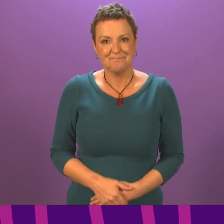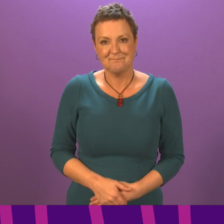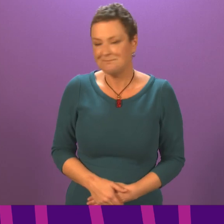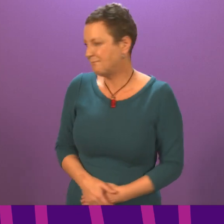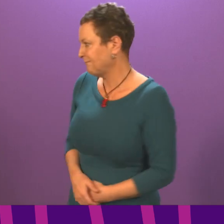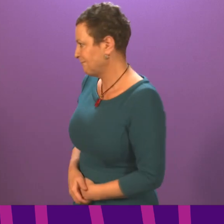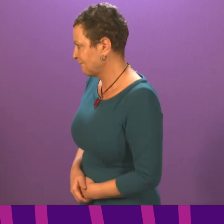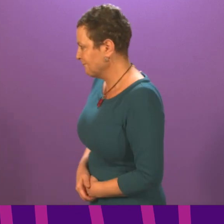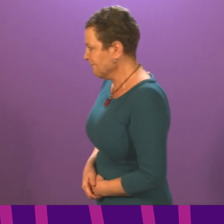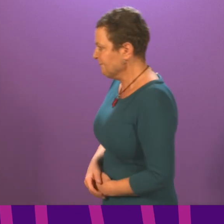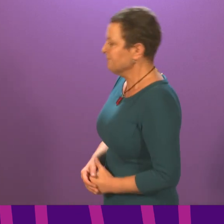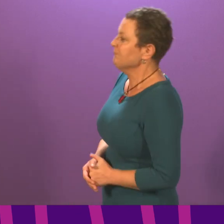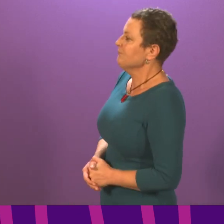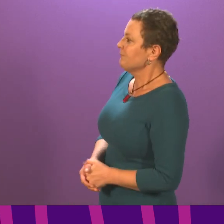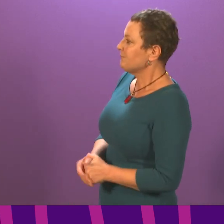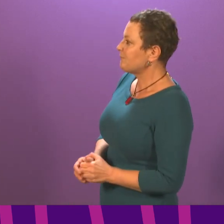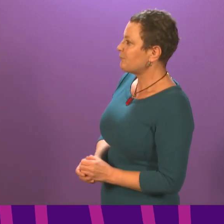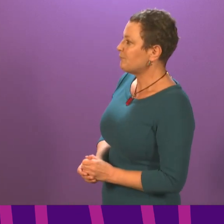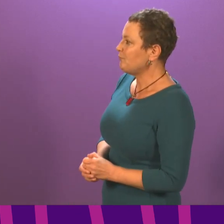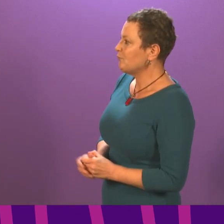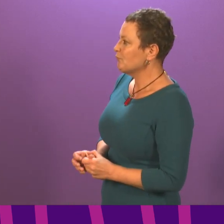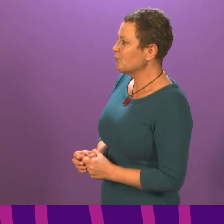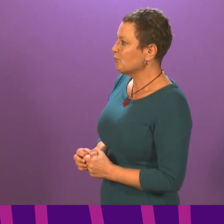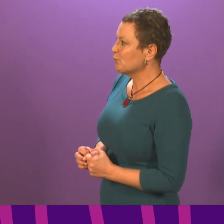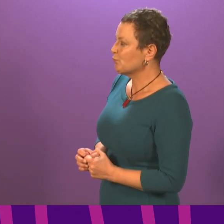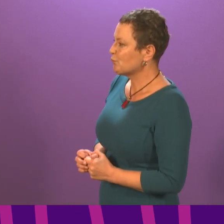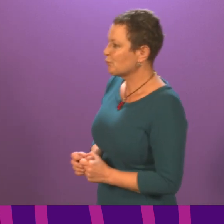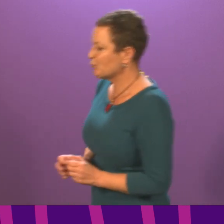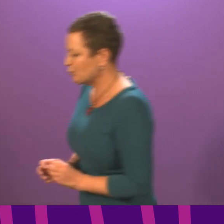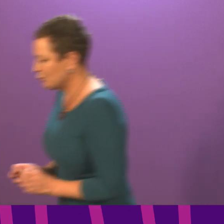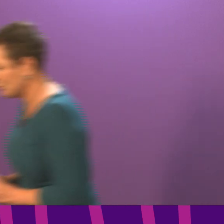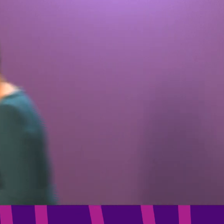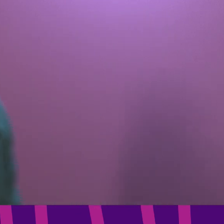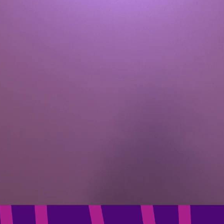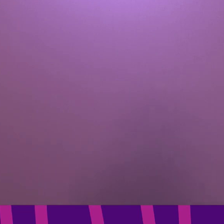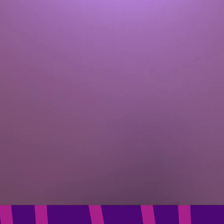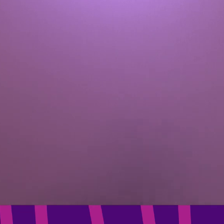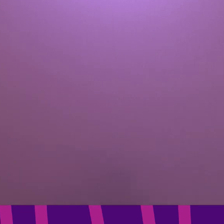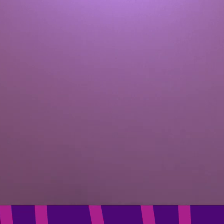change seats. I encourage all members to wear their masks, observe social distancing and follow the one-way systems in the Parliament building.